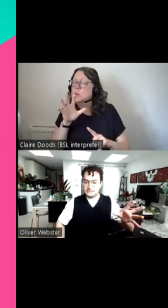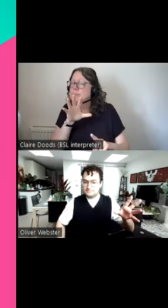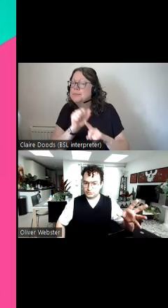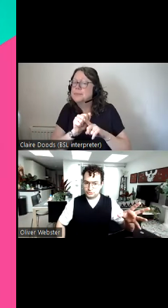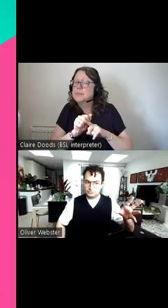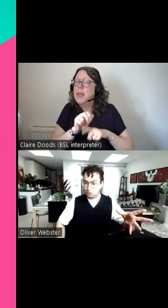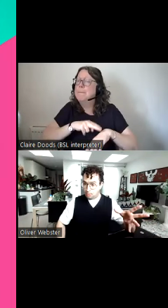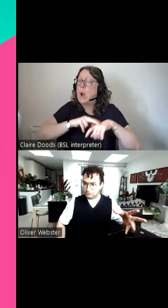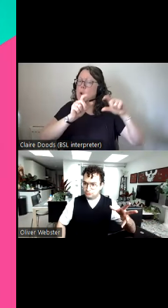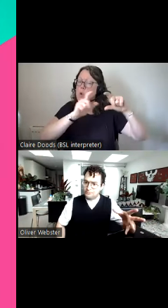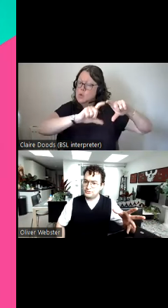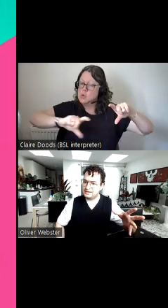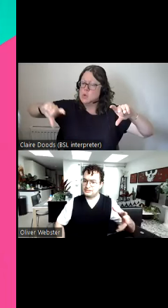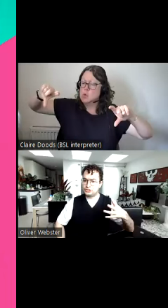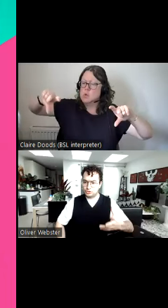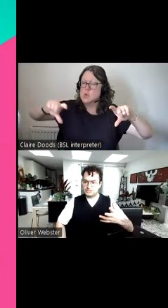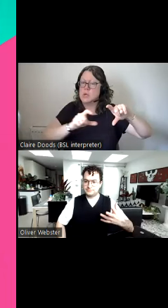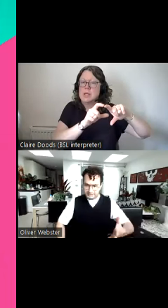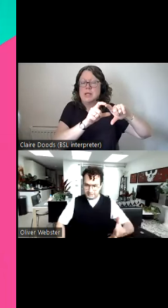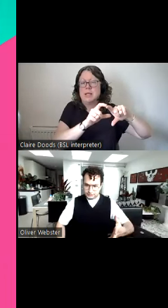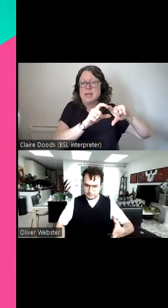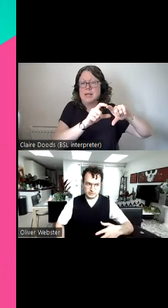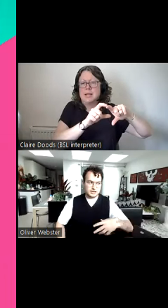This blue blob represents human speech.